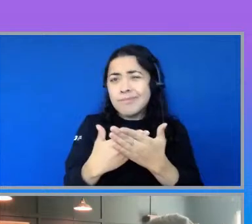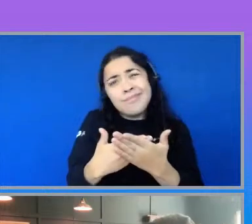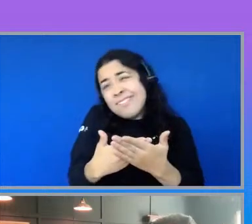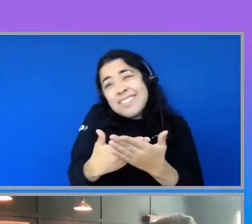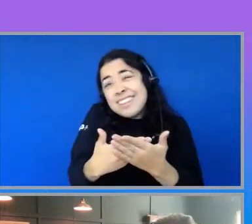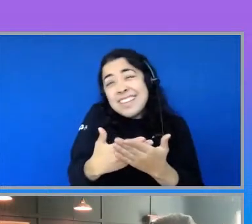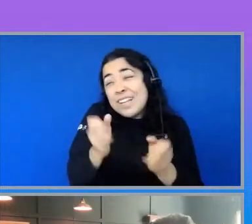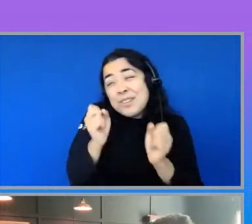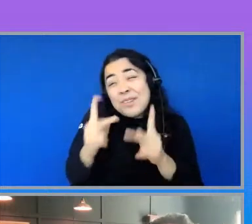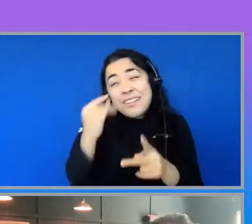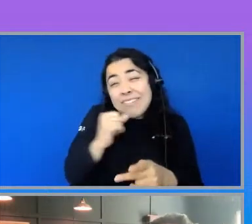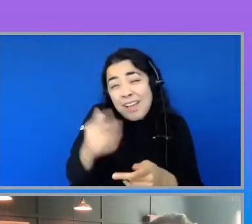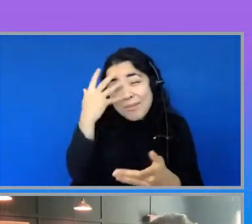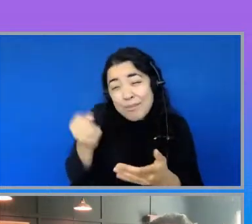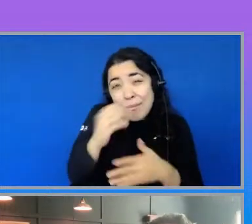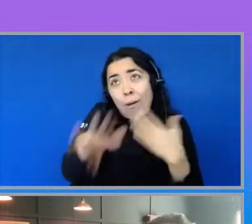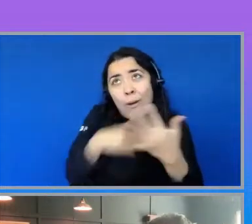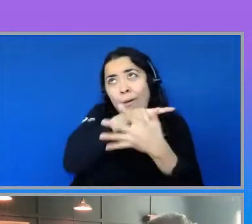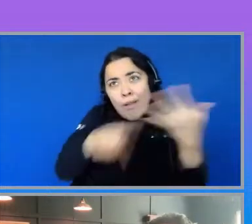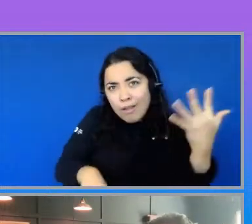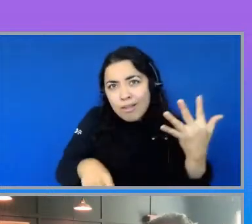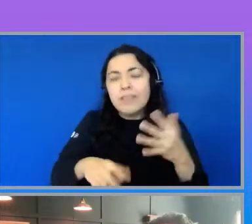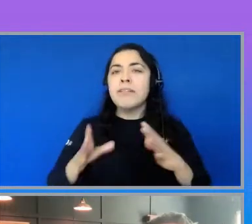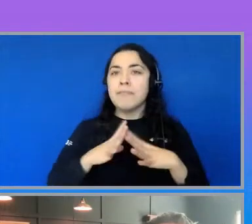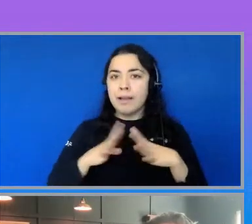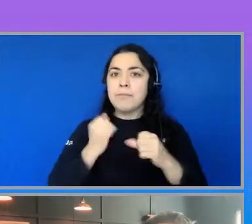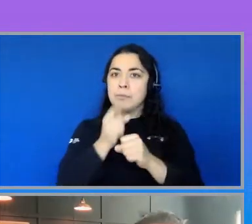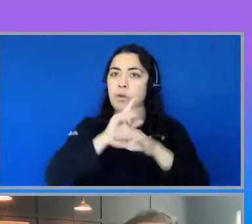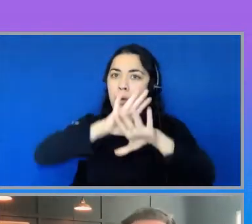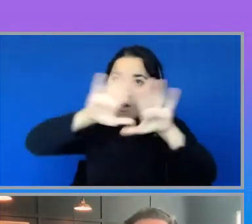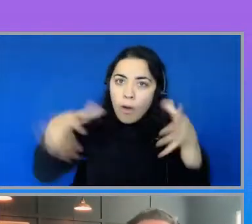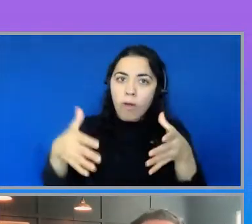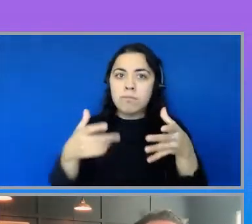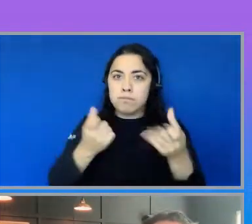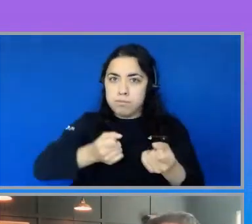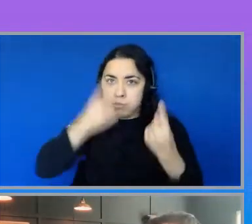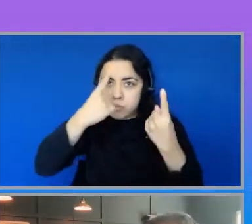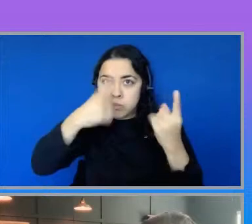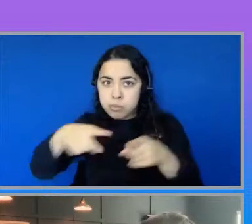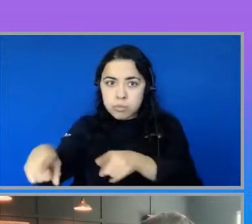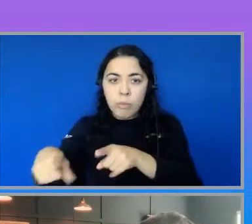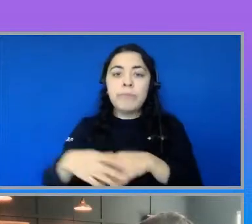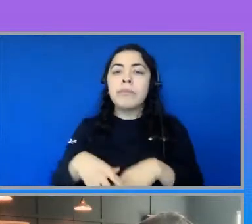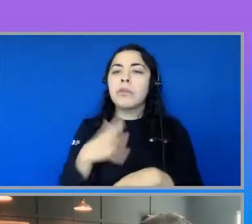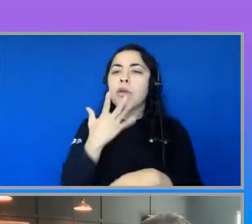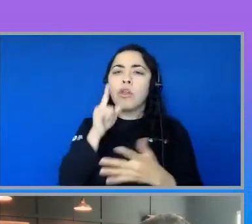don't. So let's start by getting on the same page. What is color